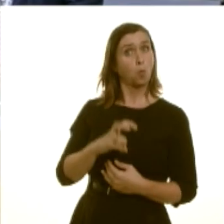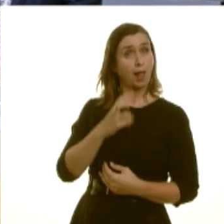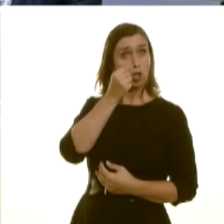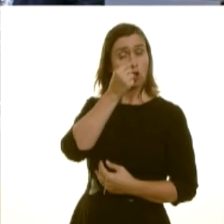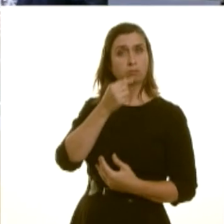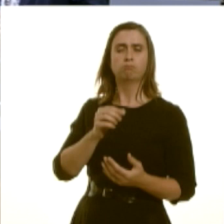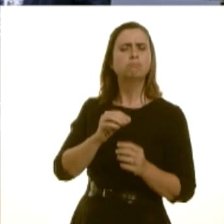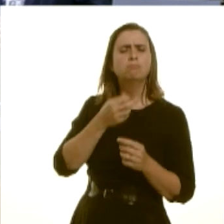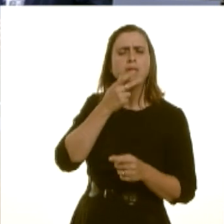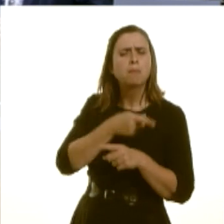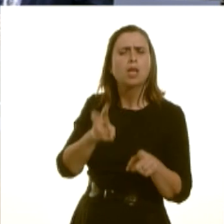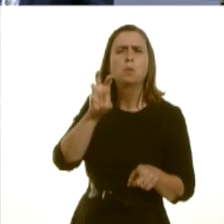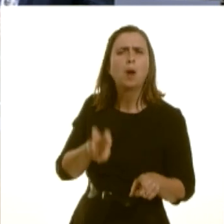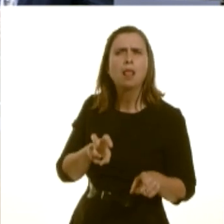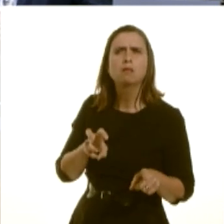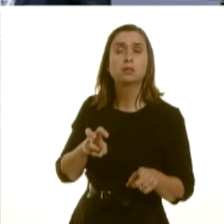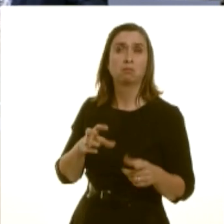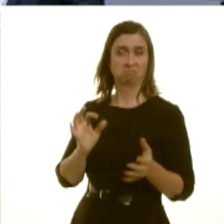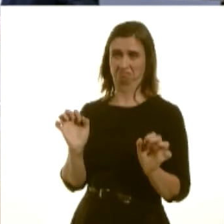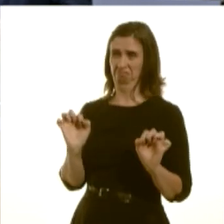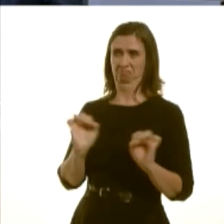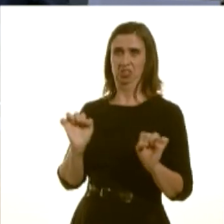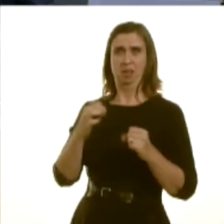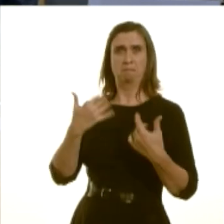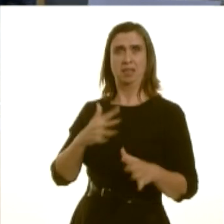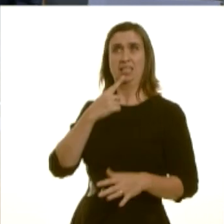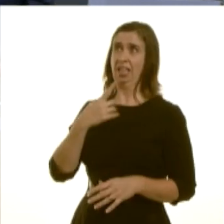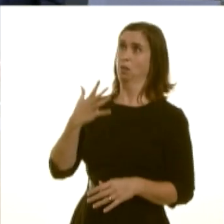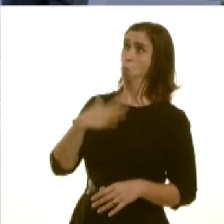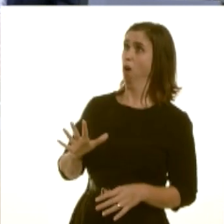the people of Wales would choose independence, let alone have it imposed upon them. Would